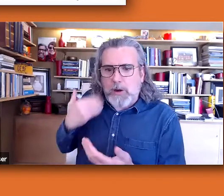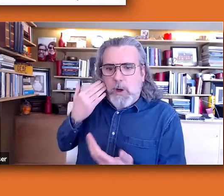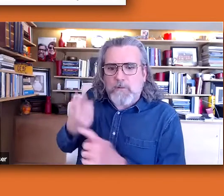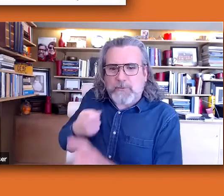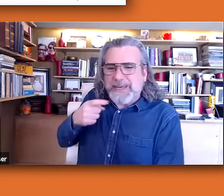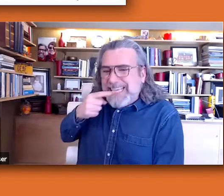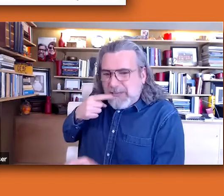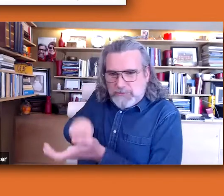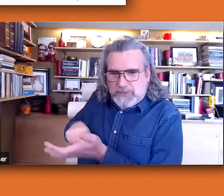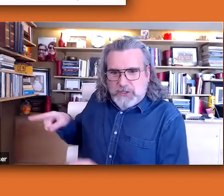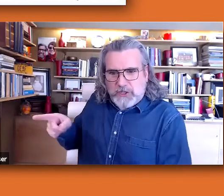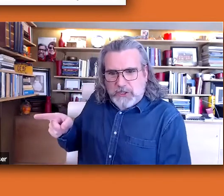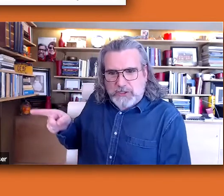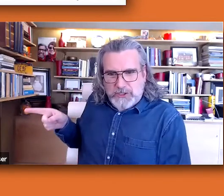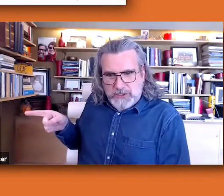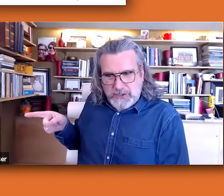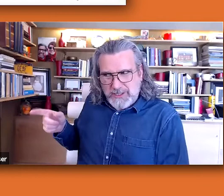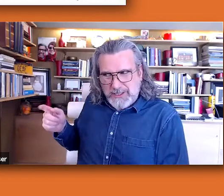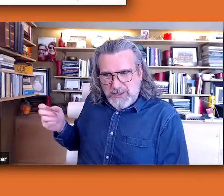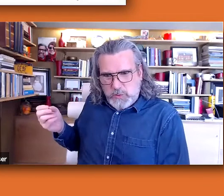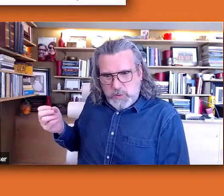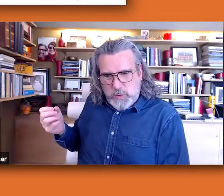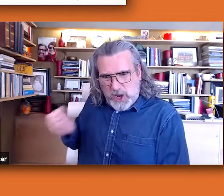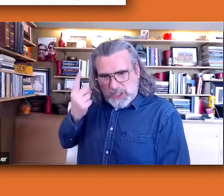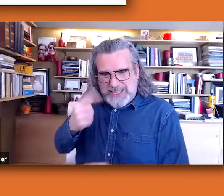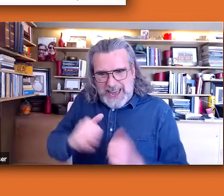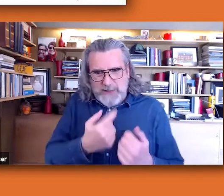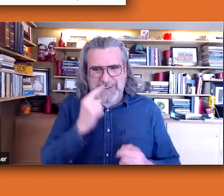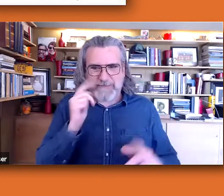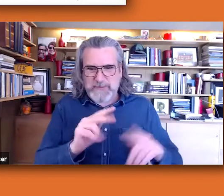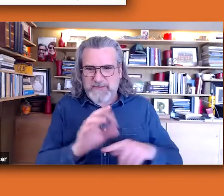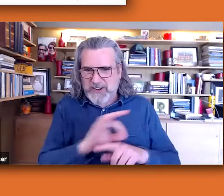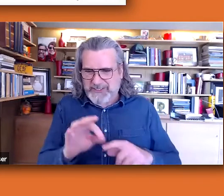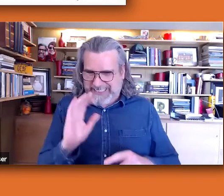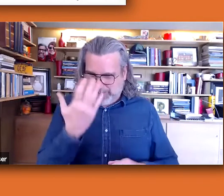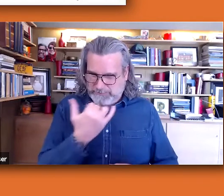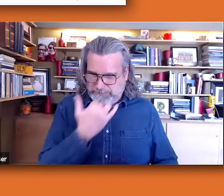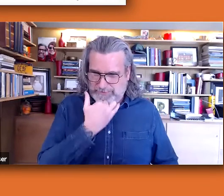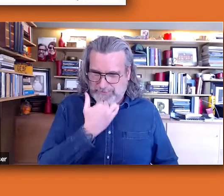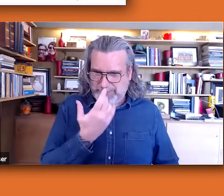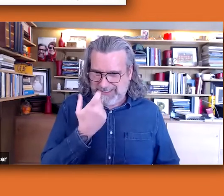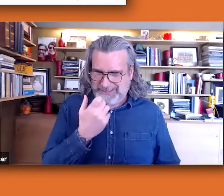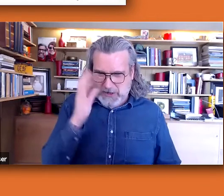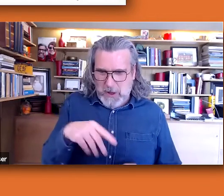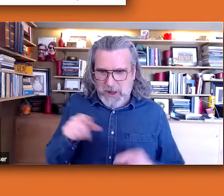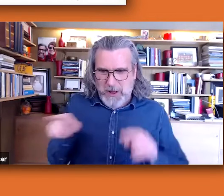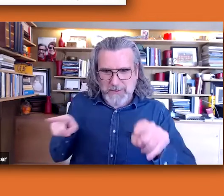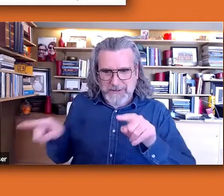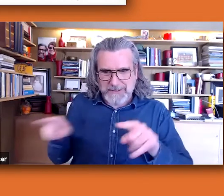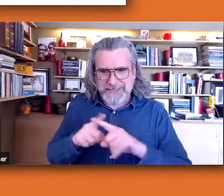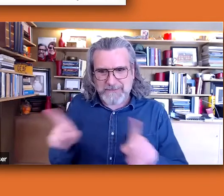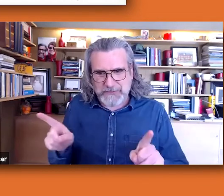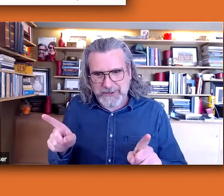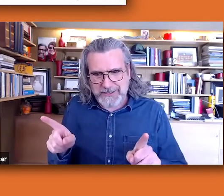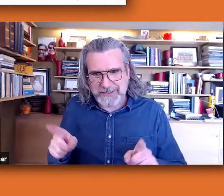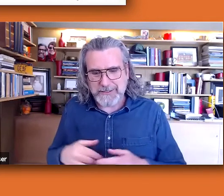I had to depend on what findings have been found about hearing people, but those don't always directly apply to deaf people.